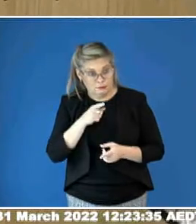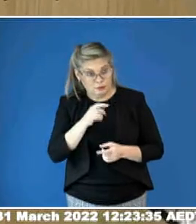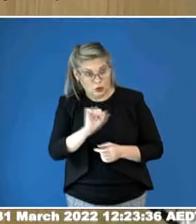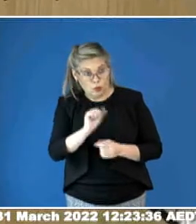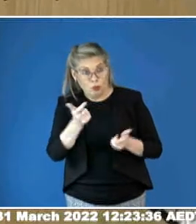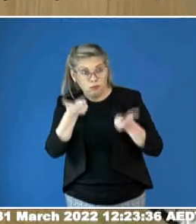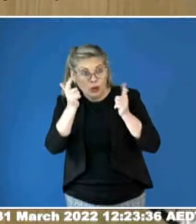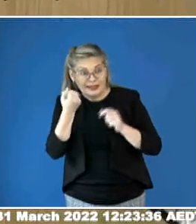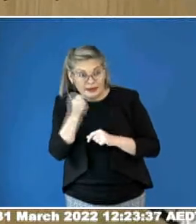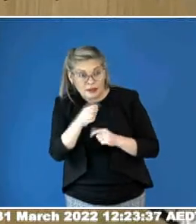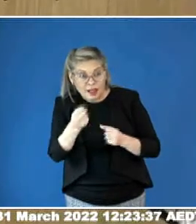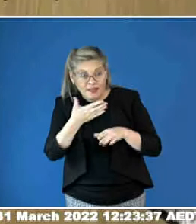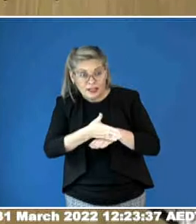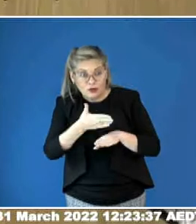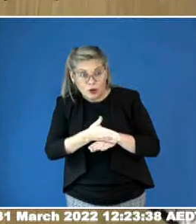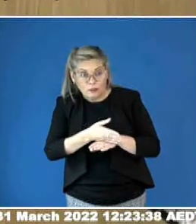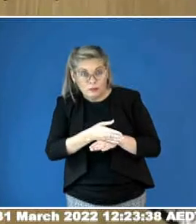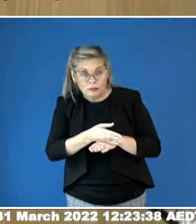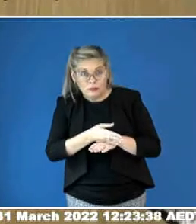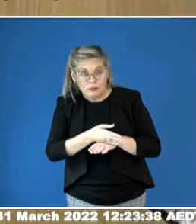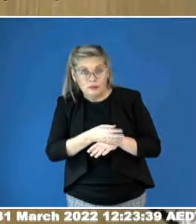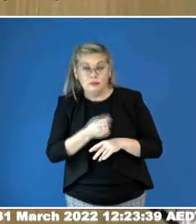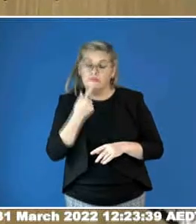Yes, she does. Why isn't she here?